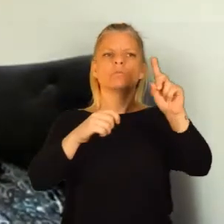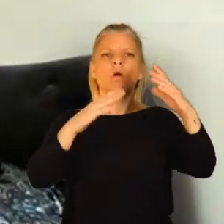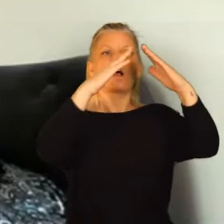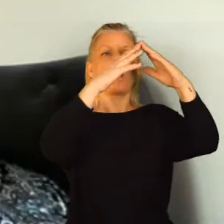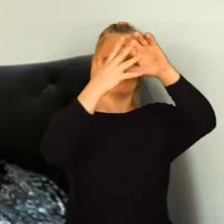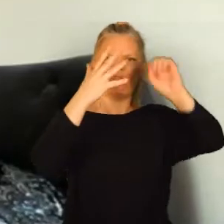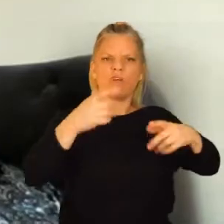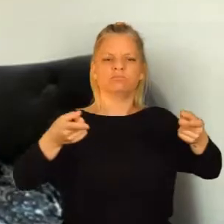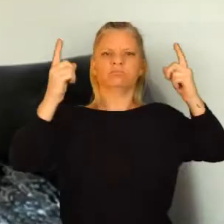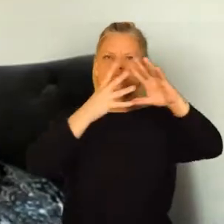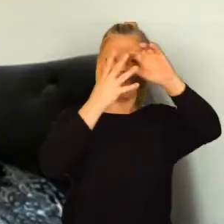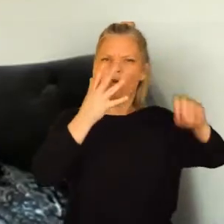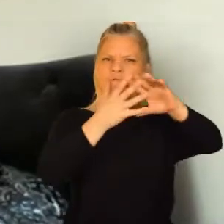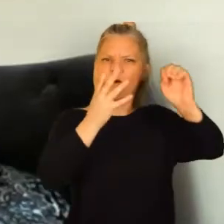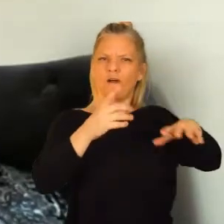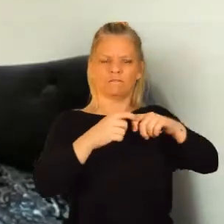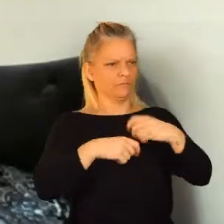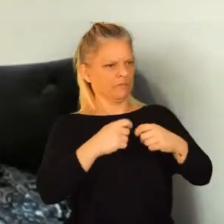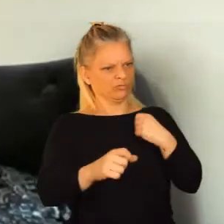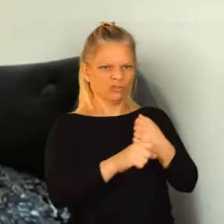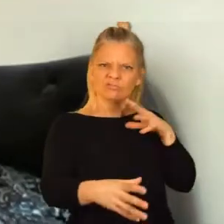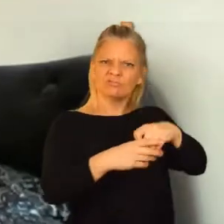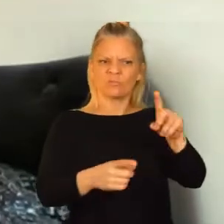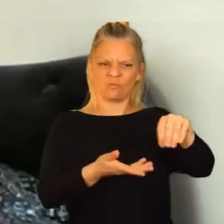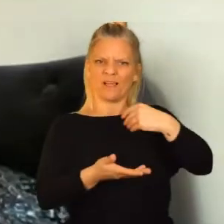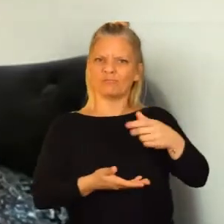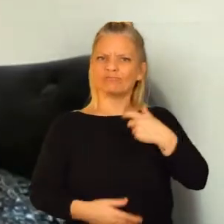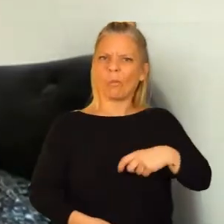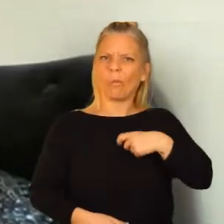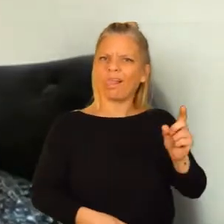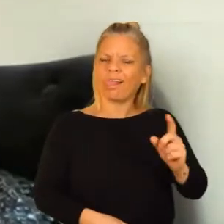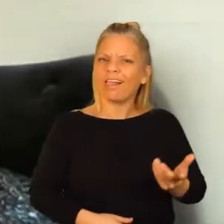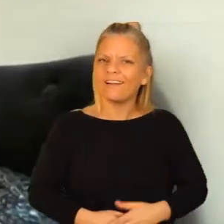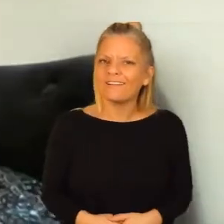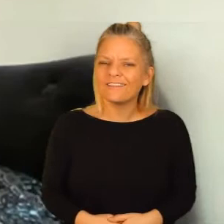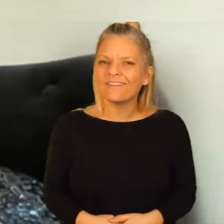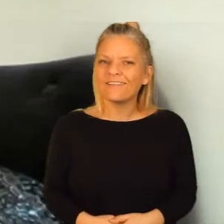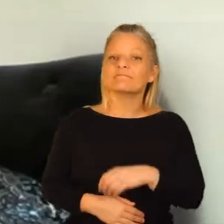to feel a bit more horizontal. Like the people in the group are in a similar place and it just